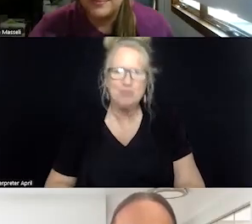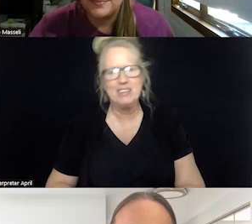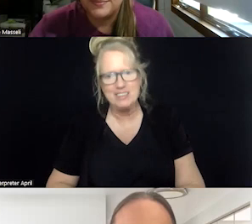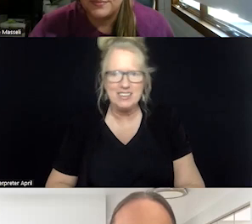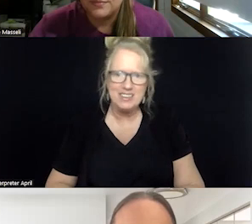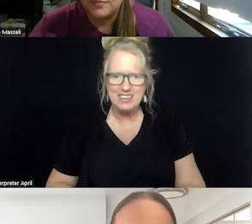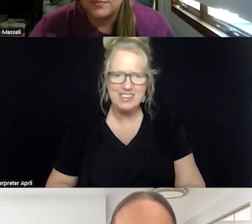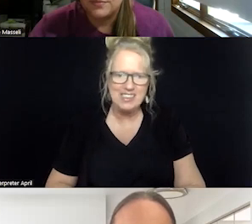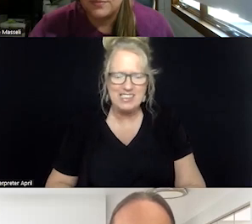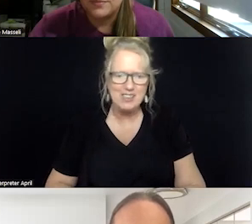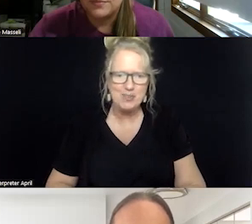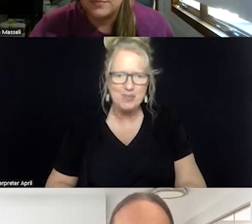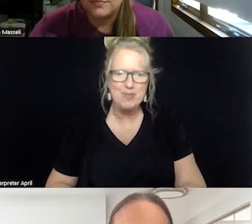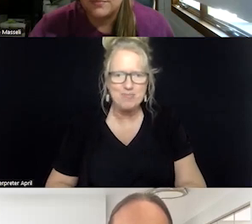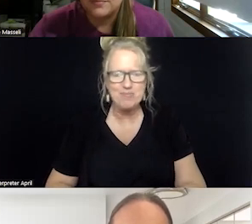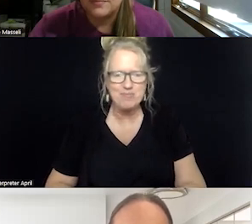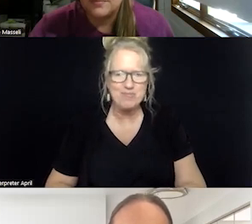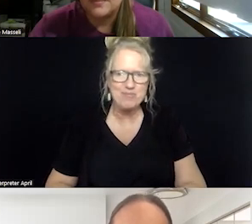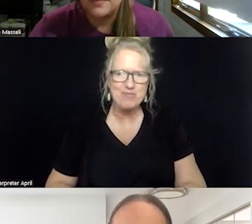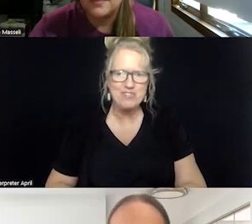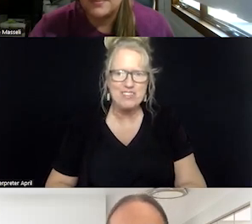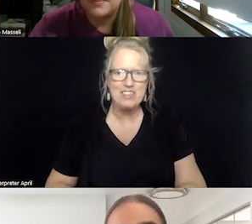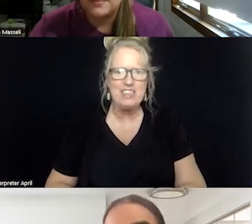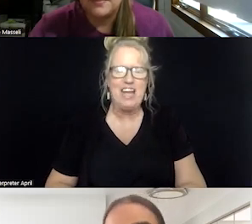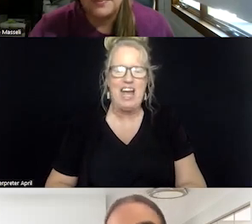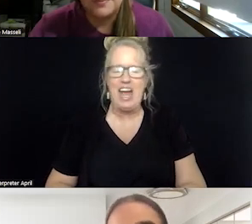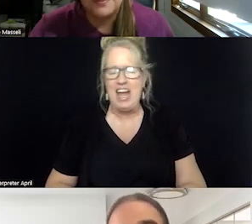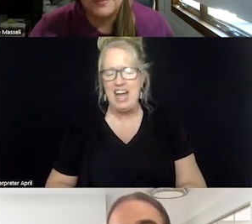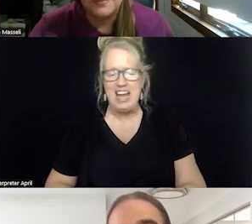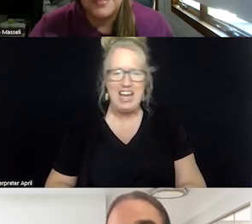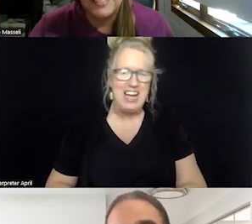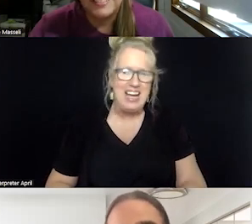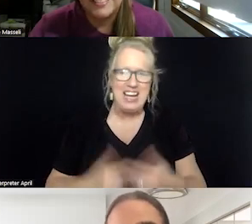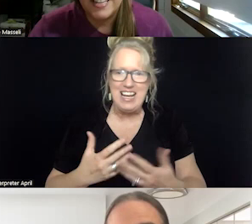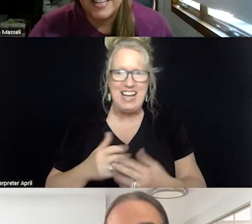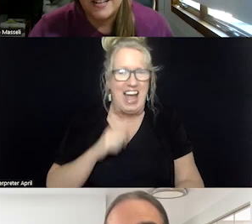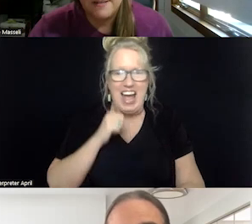YEAH, I MEAN I JUST -- I DON'T THINK I HAVE ANY LOGIC BEYOND